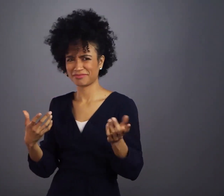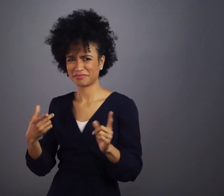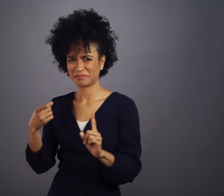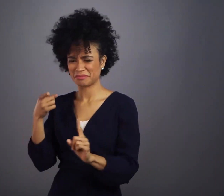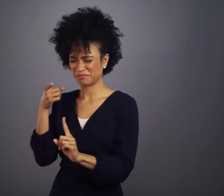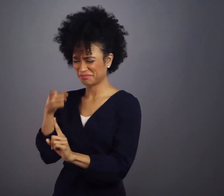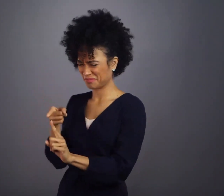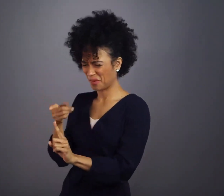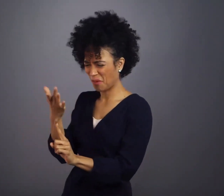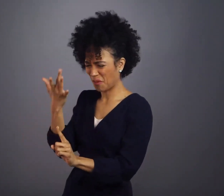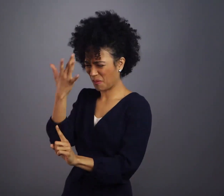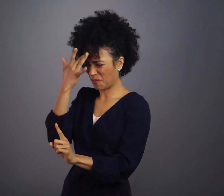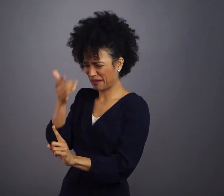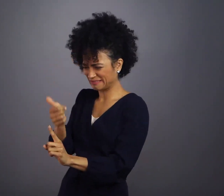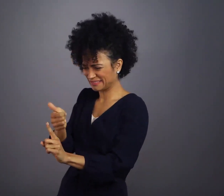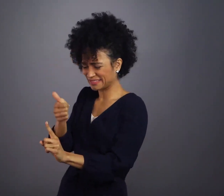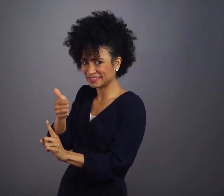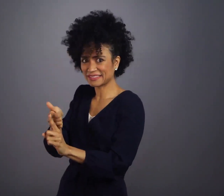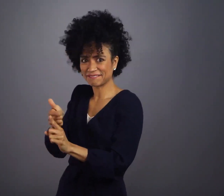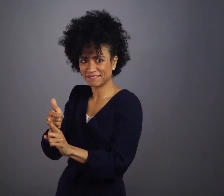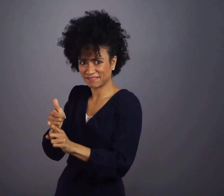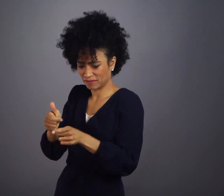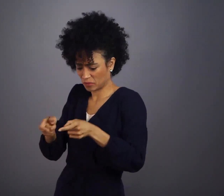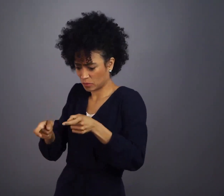especially in his lack of control.